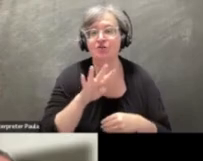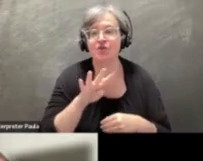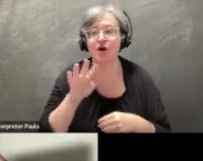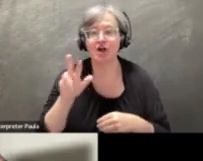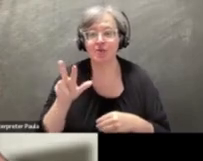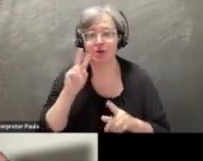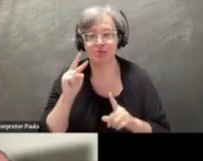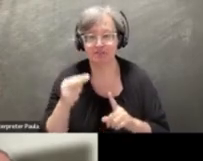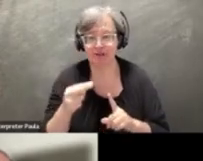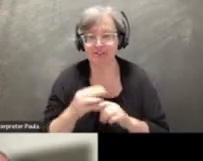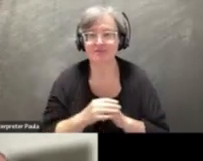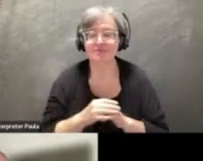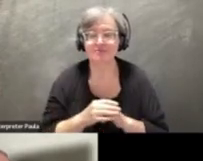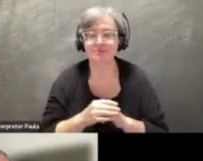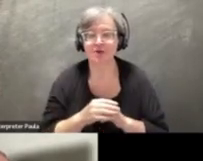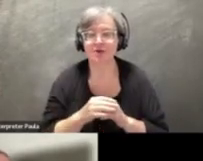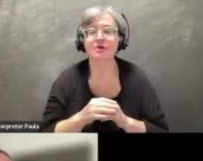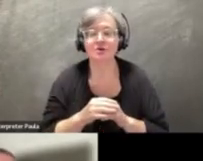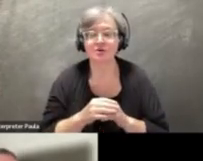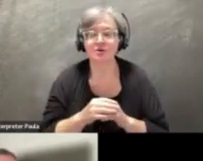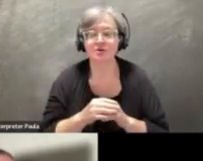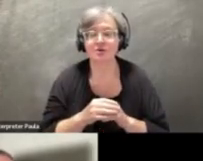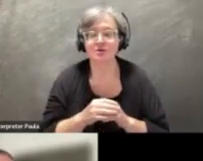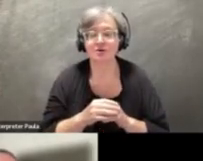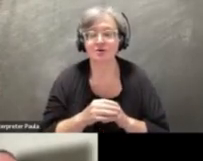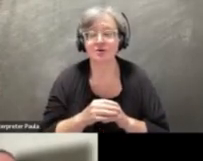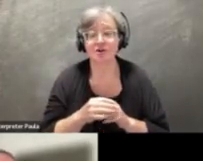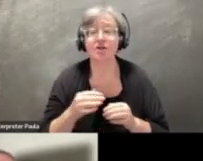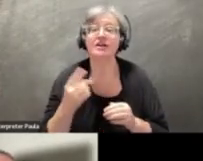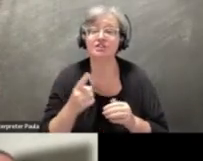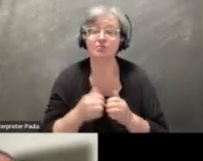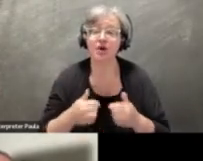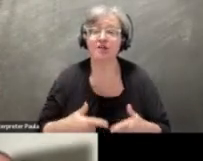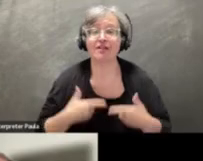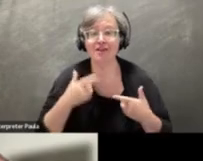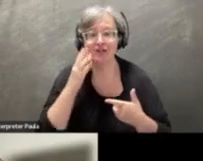and as someone with lived experience who's been in the